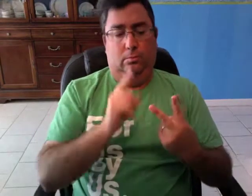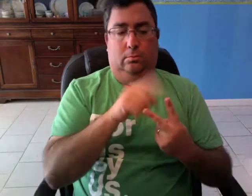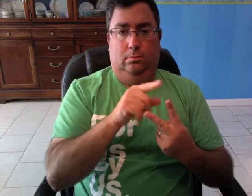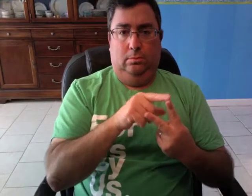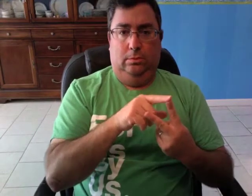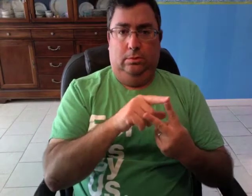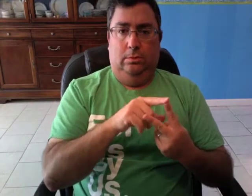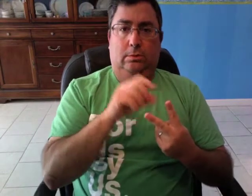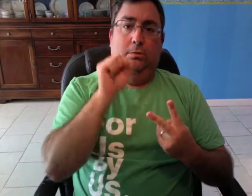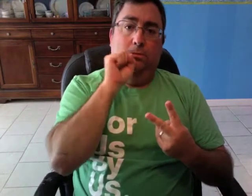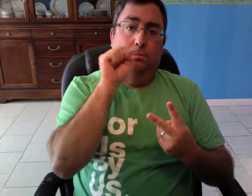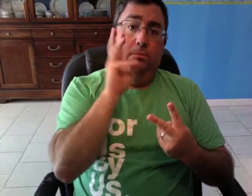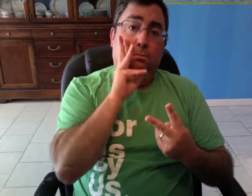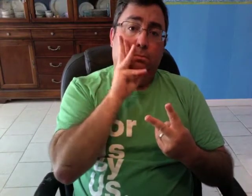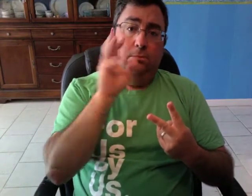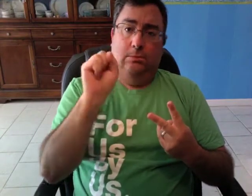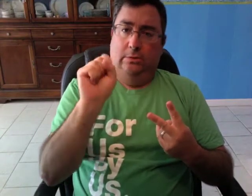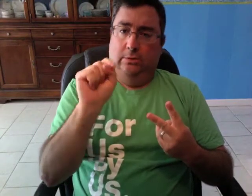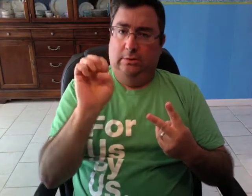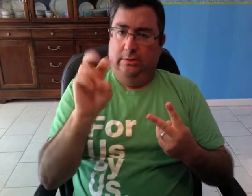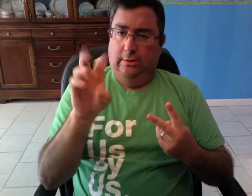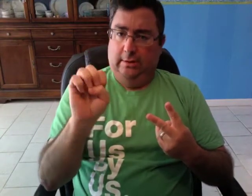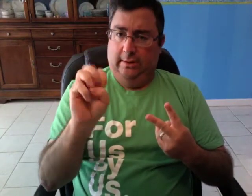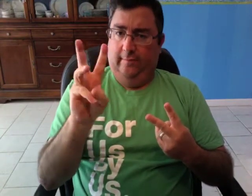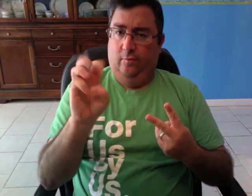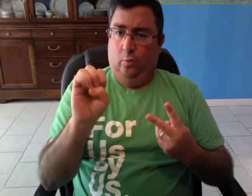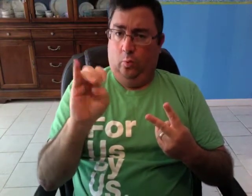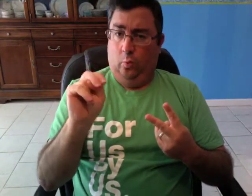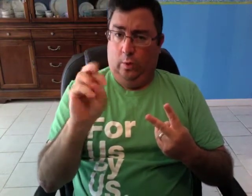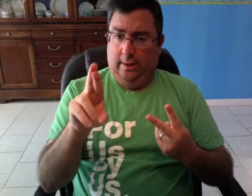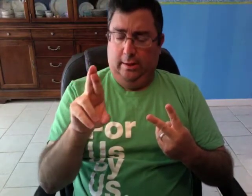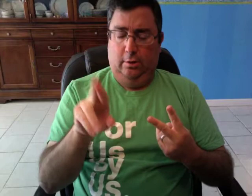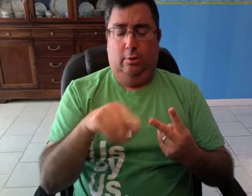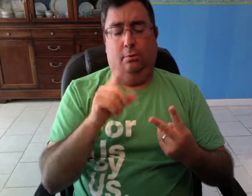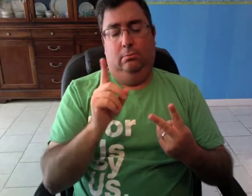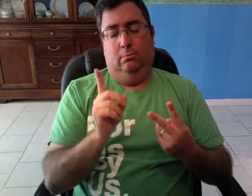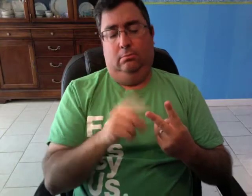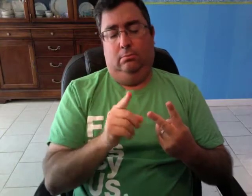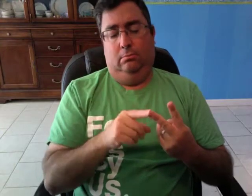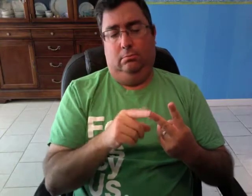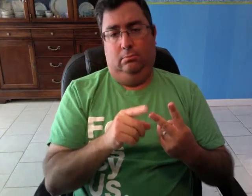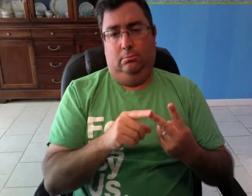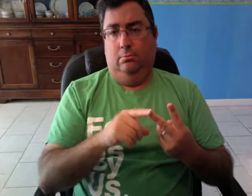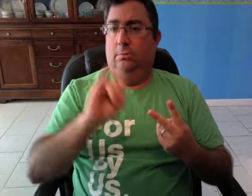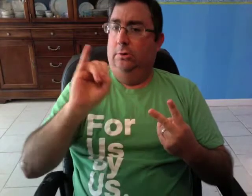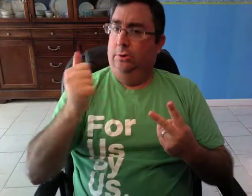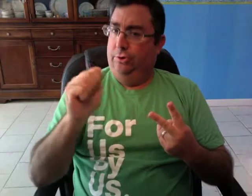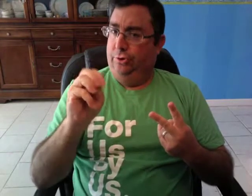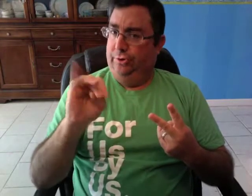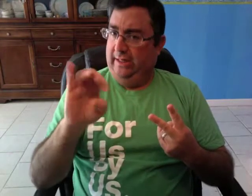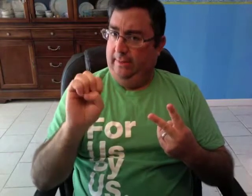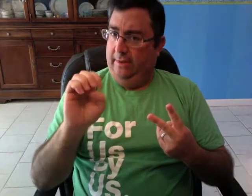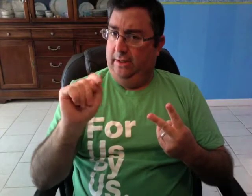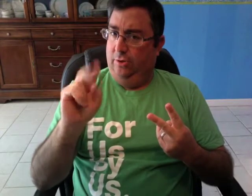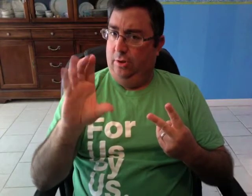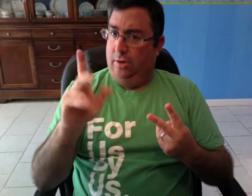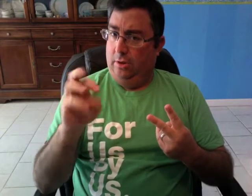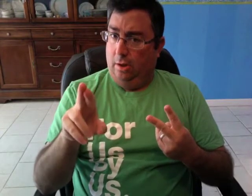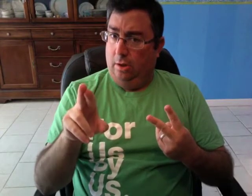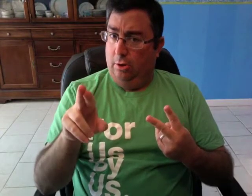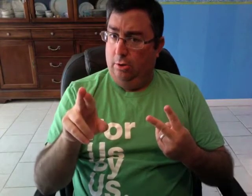Drs. Steve Weiner and Jamie Tucker.